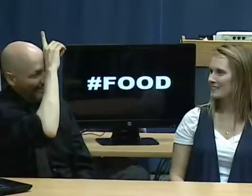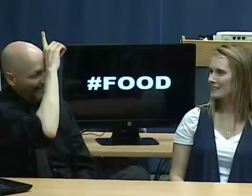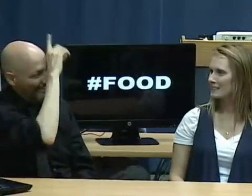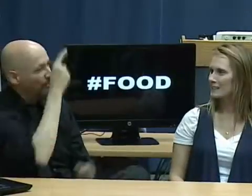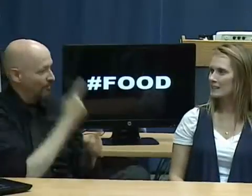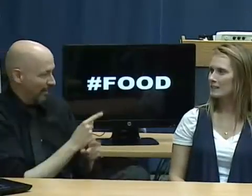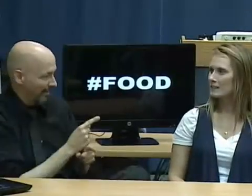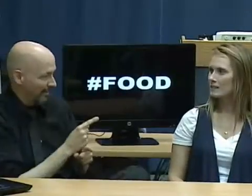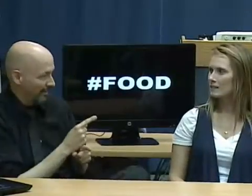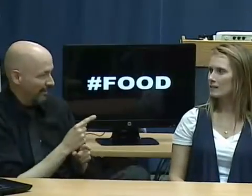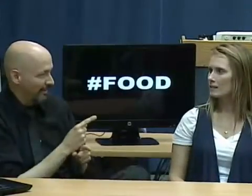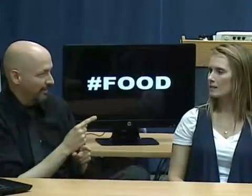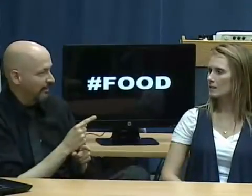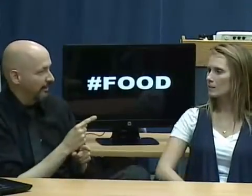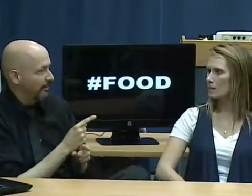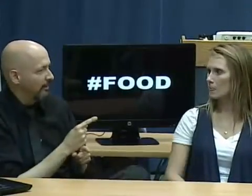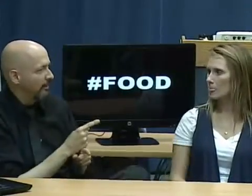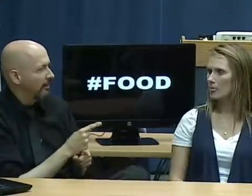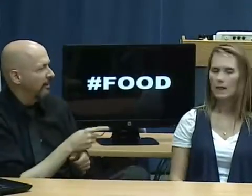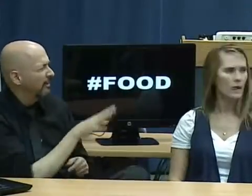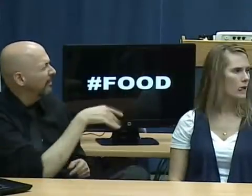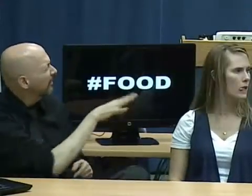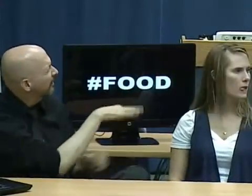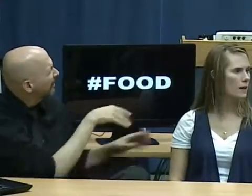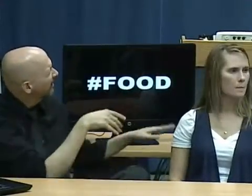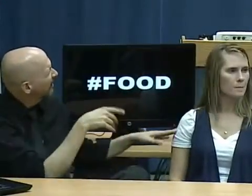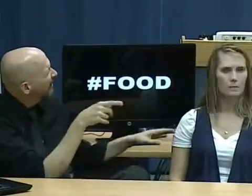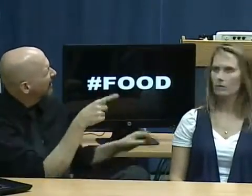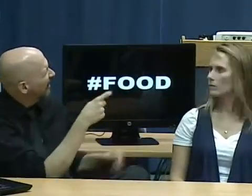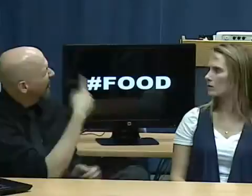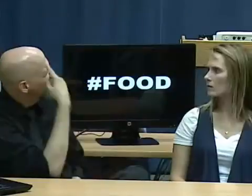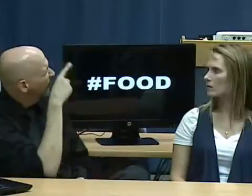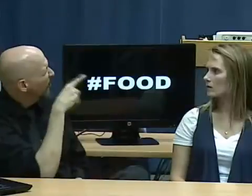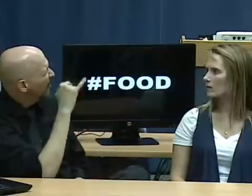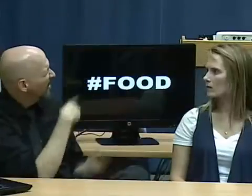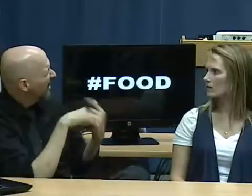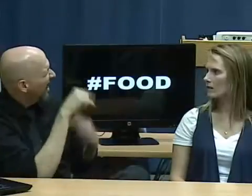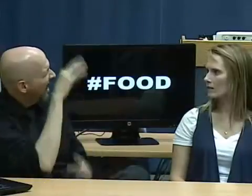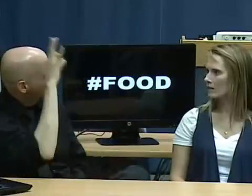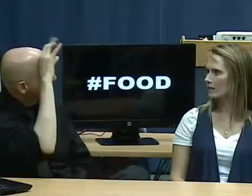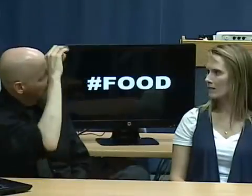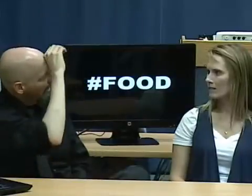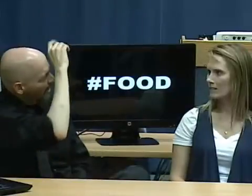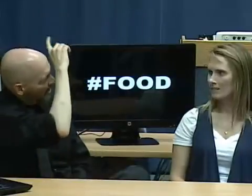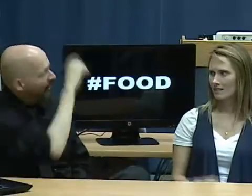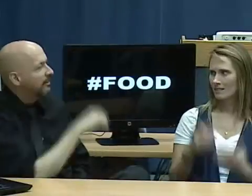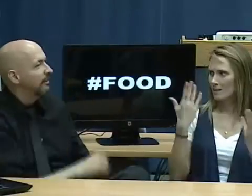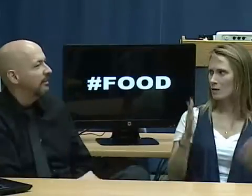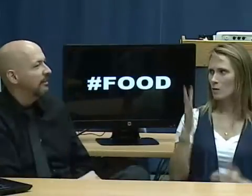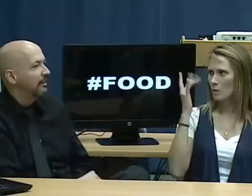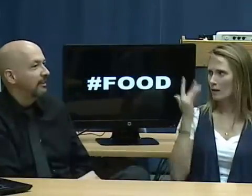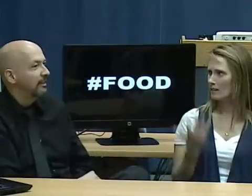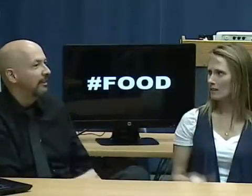Right. But hey, why is it signed like that? I don't know why.